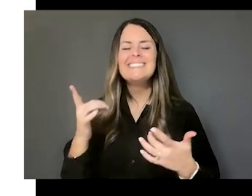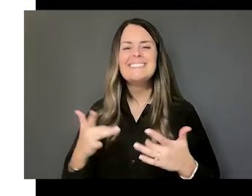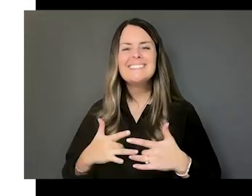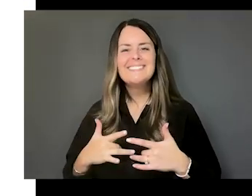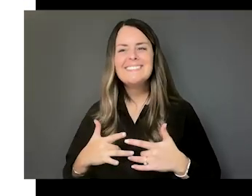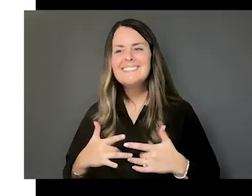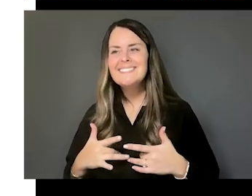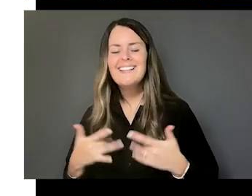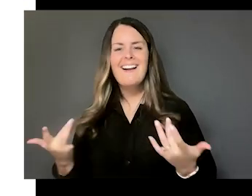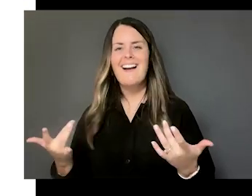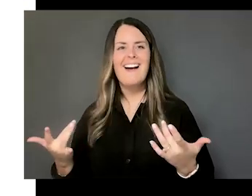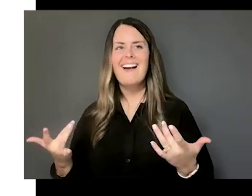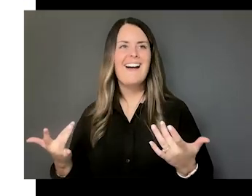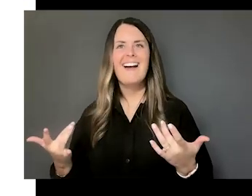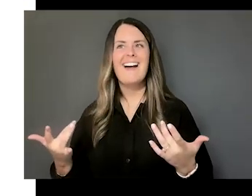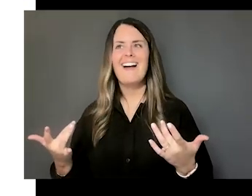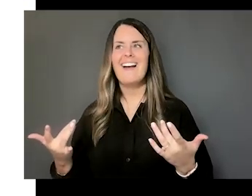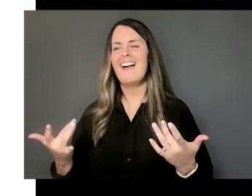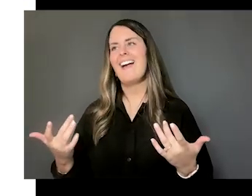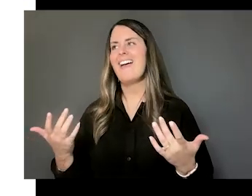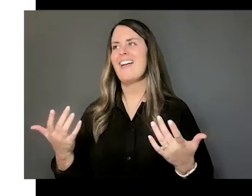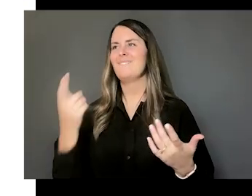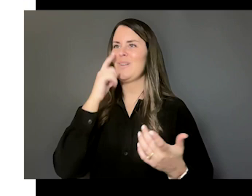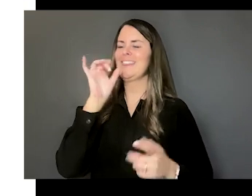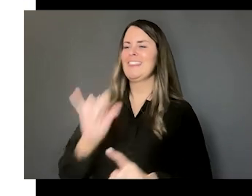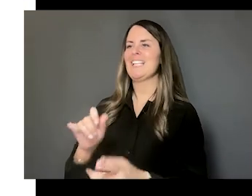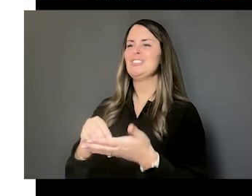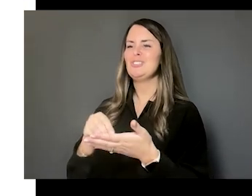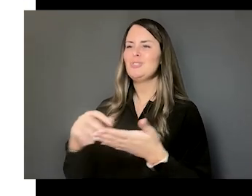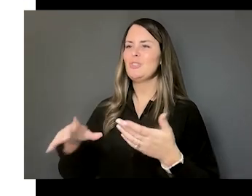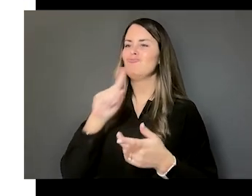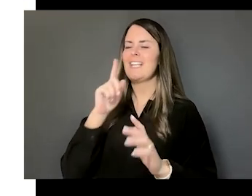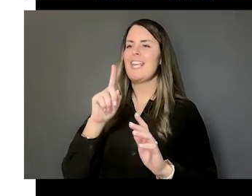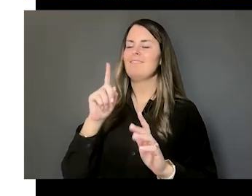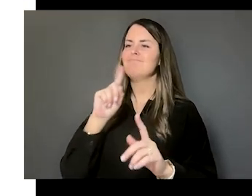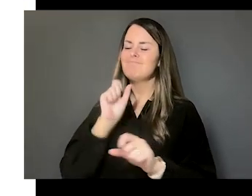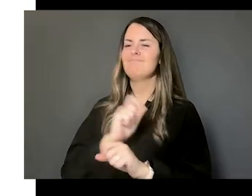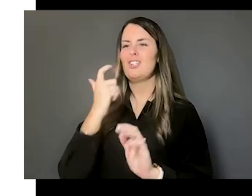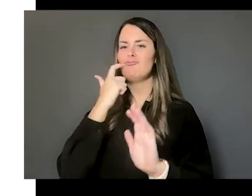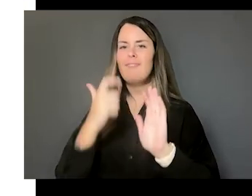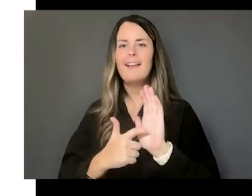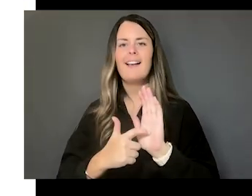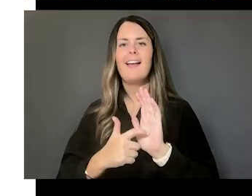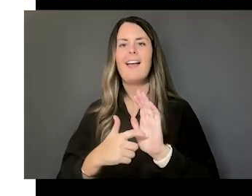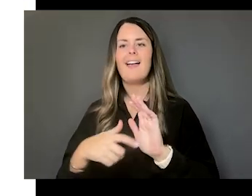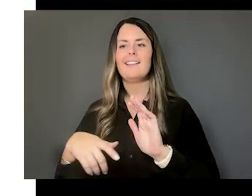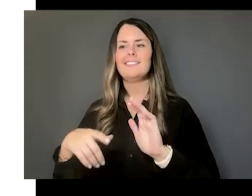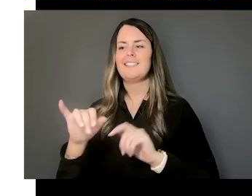Just for that student to be able to recognize that I am seeing math differently